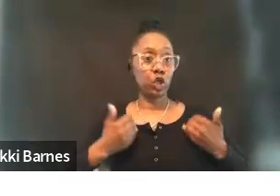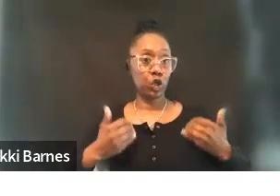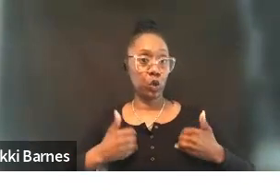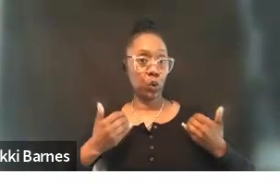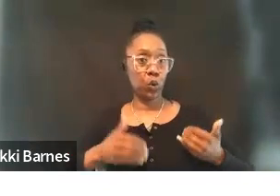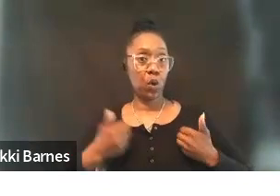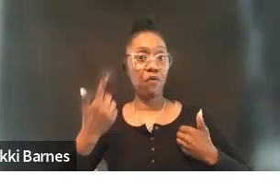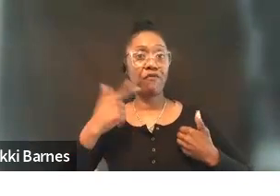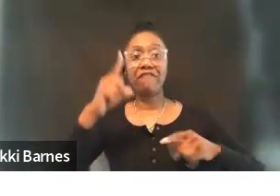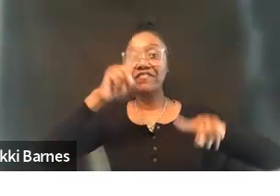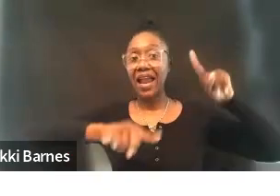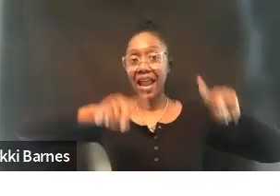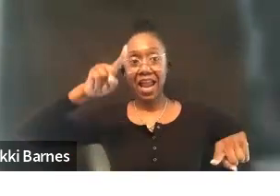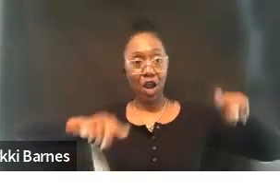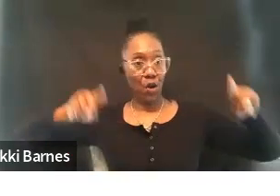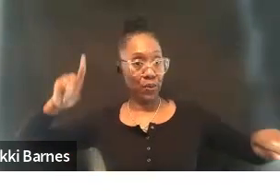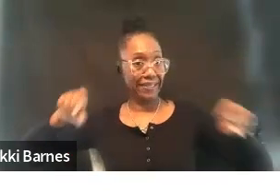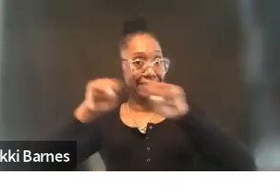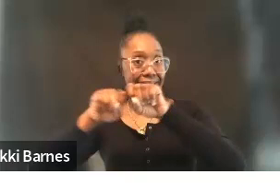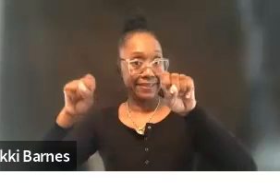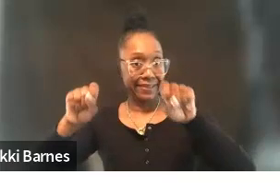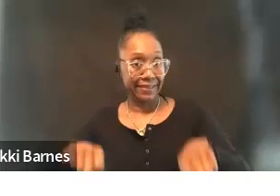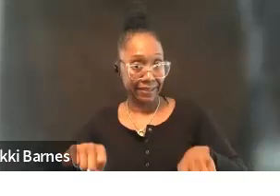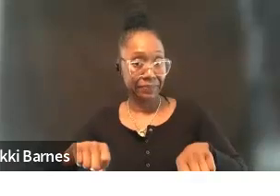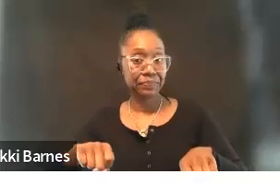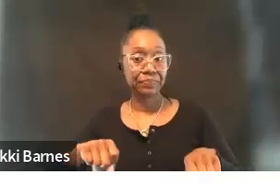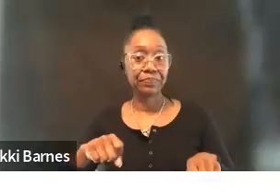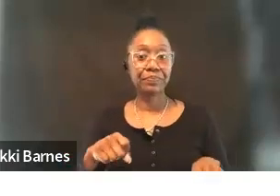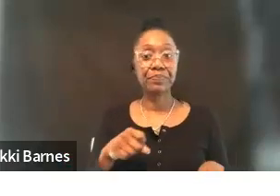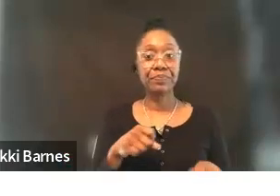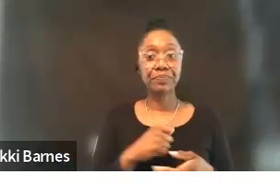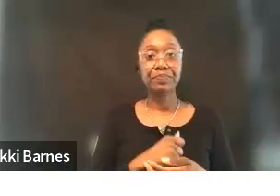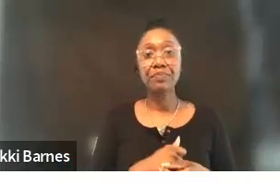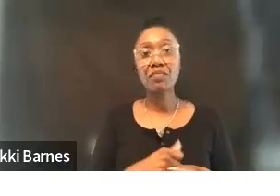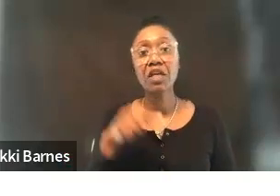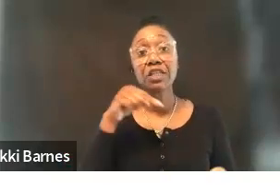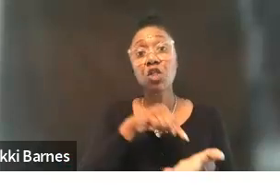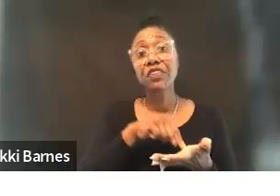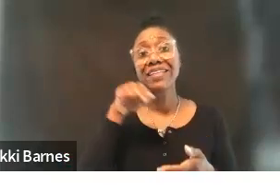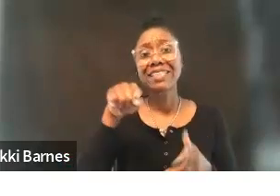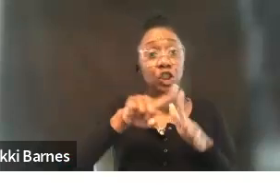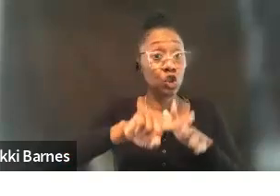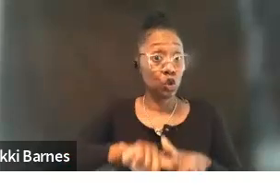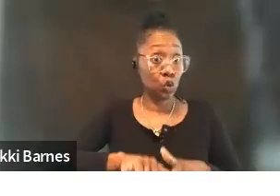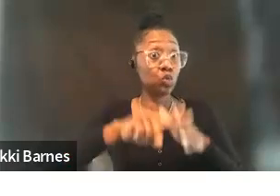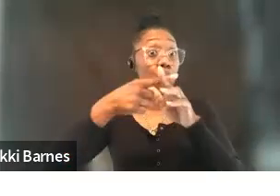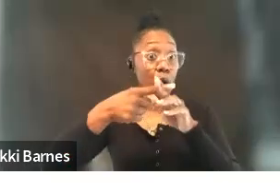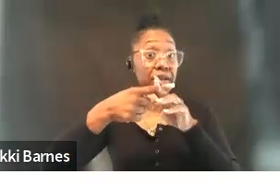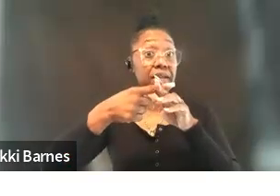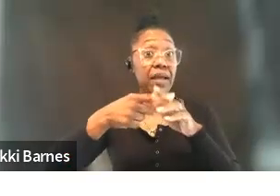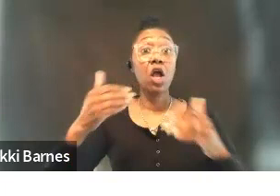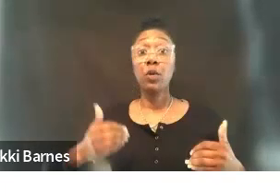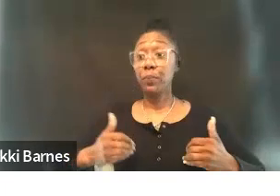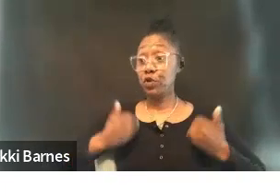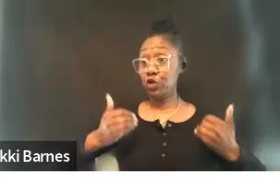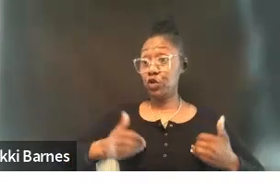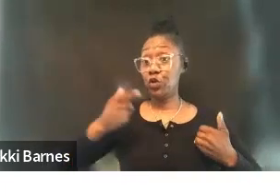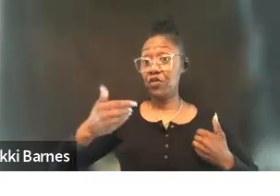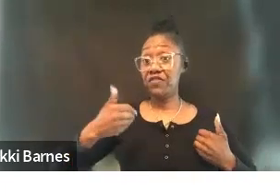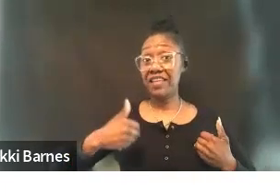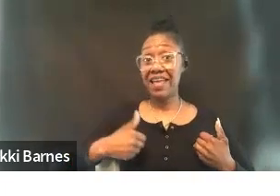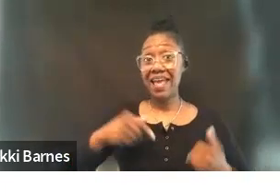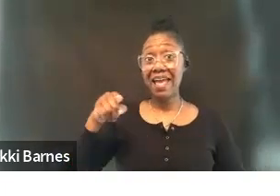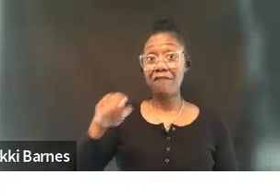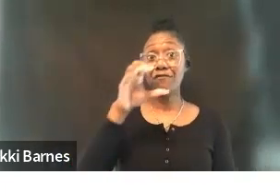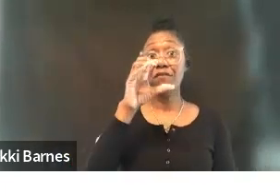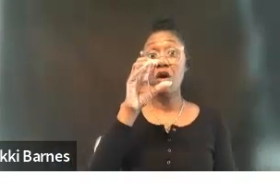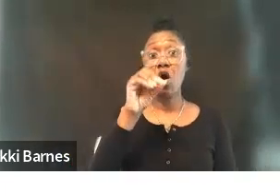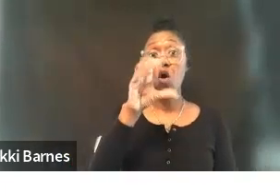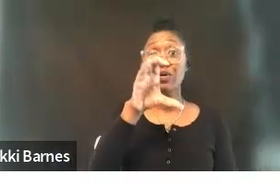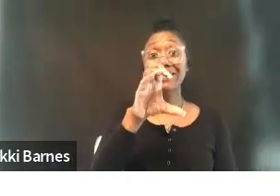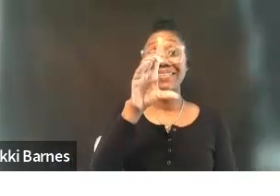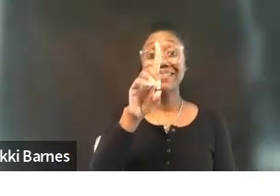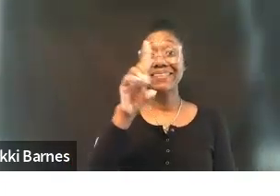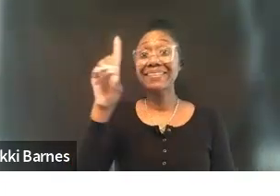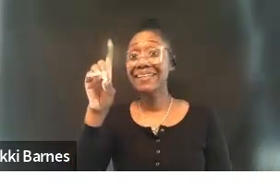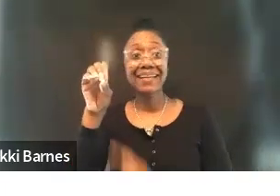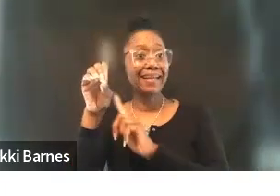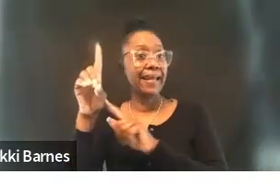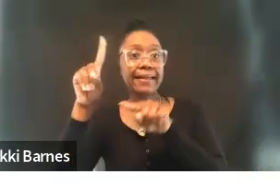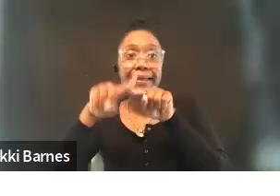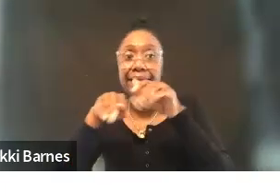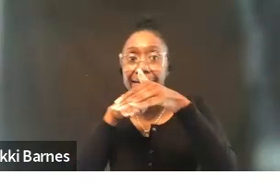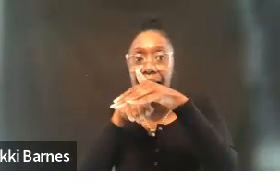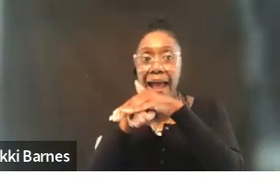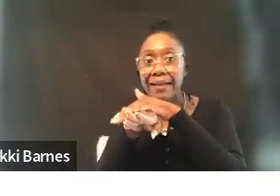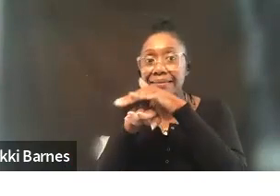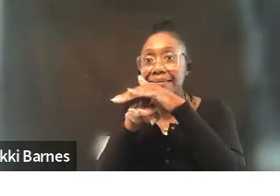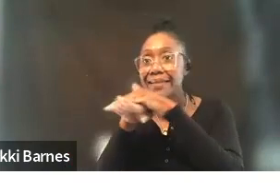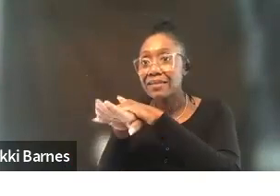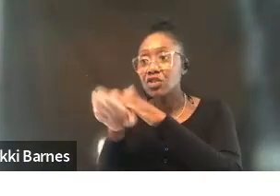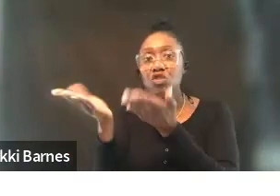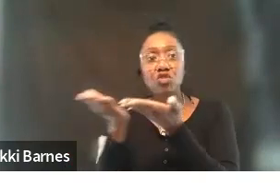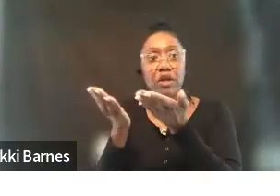And at their origins. This started youth who had our waivers in OCD could not access some of those services and then that has now recently changed in 2017.